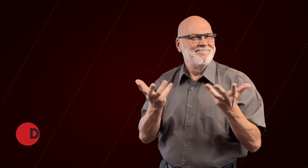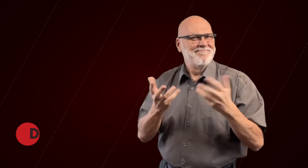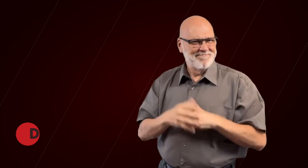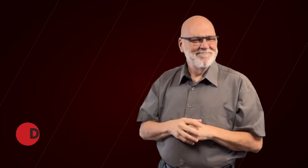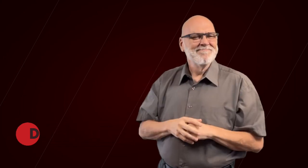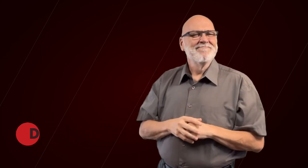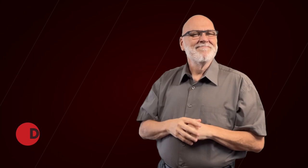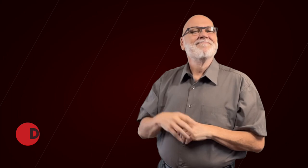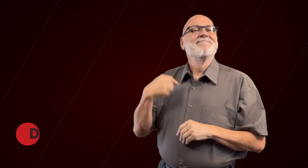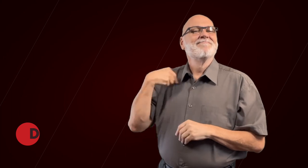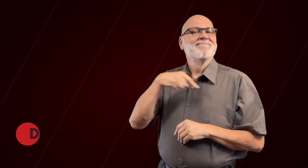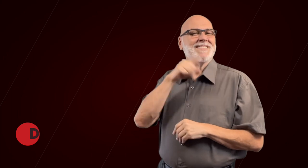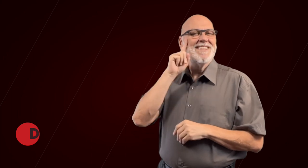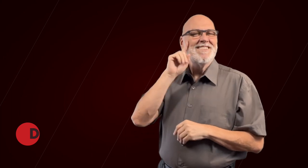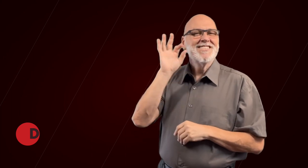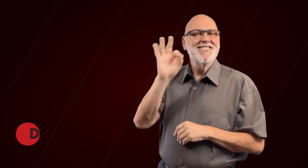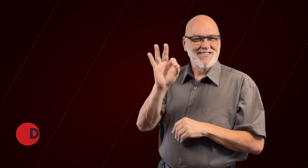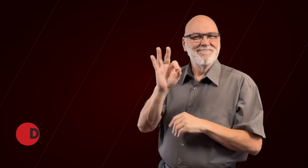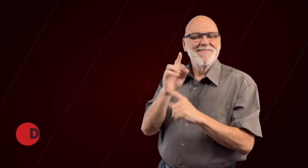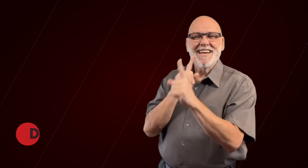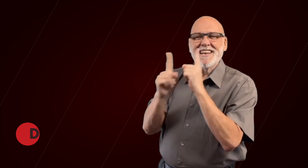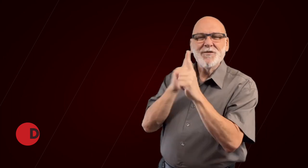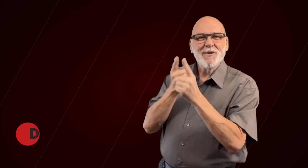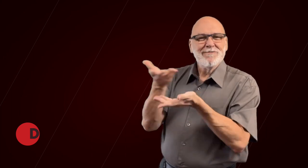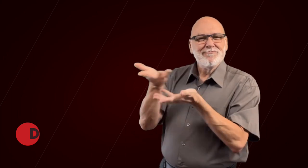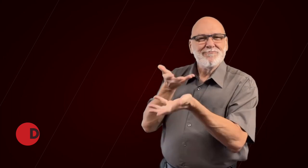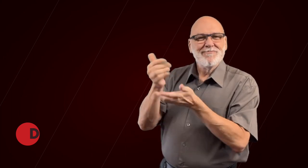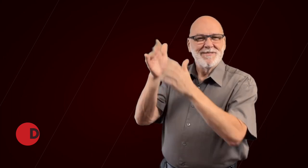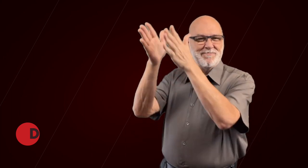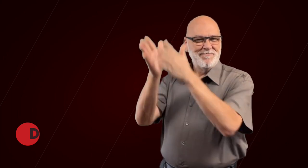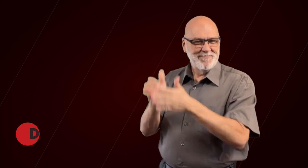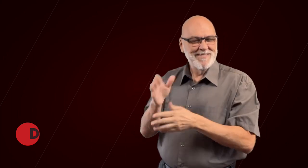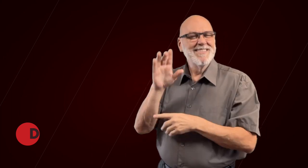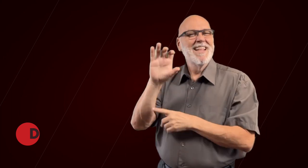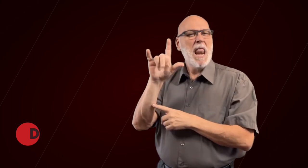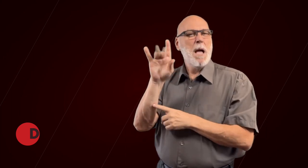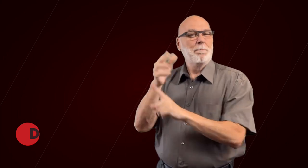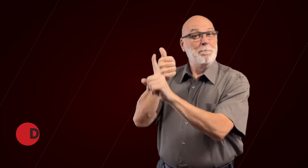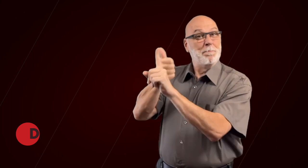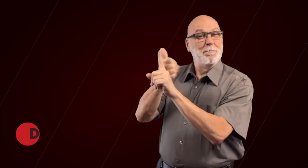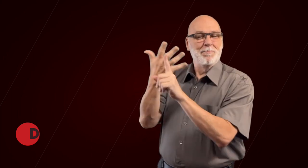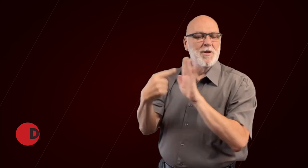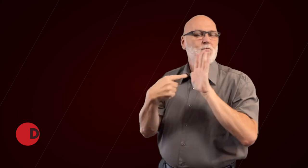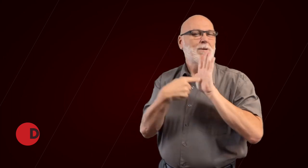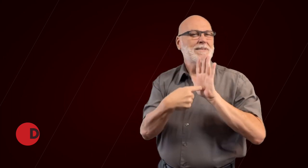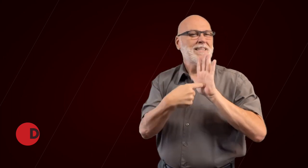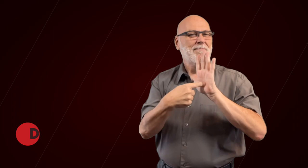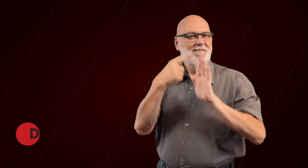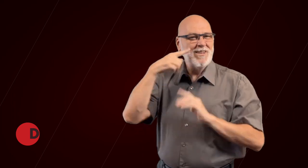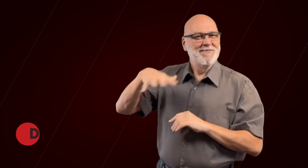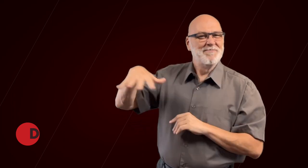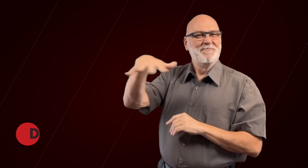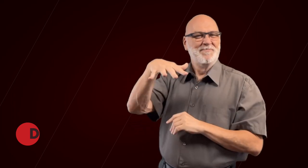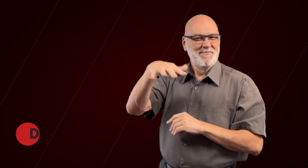DeafDots interviewed a club representative.